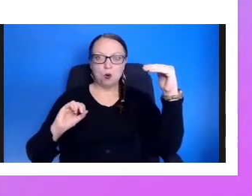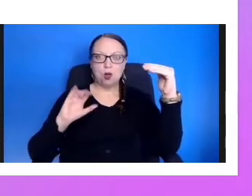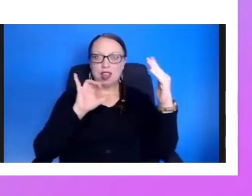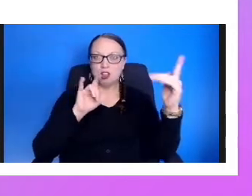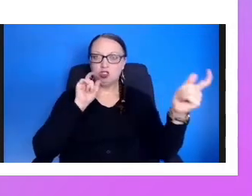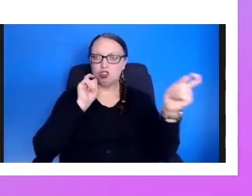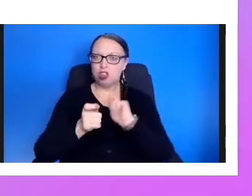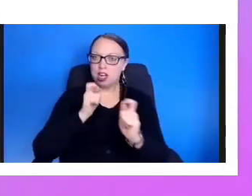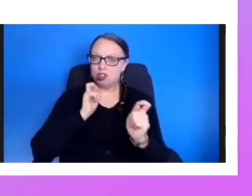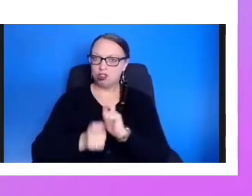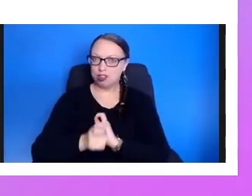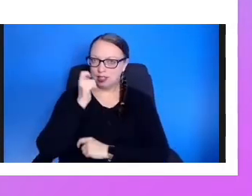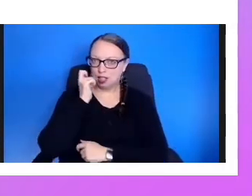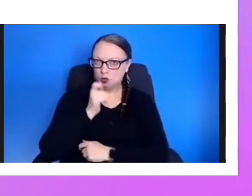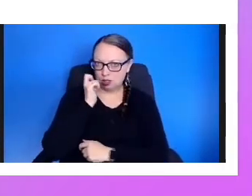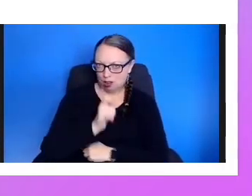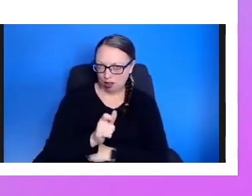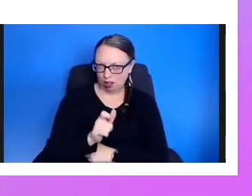so that actually lends itself a unique